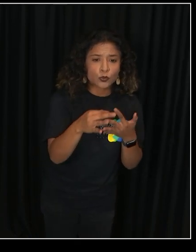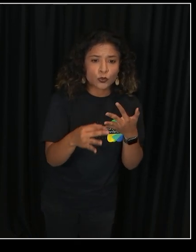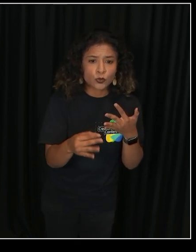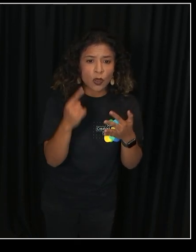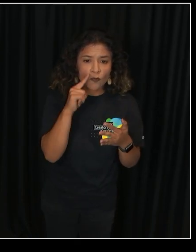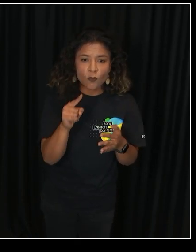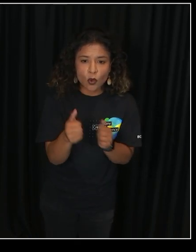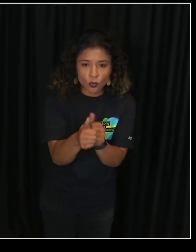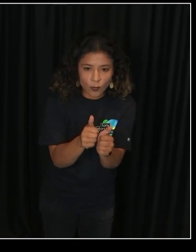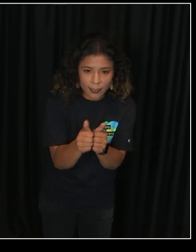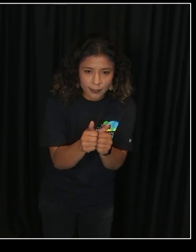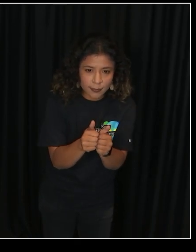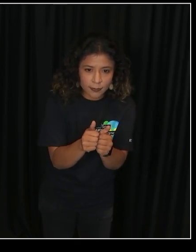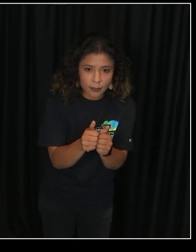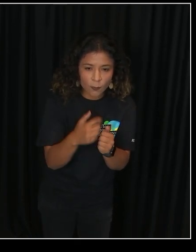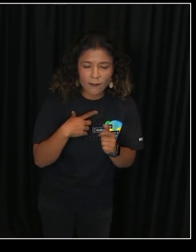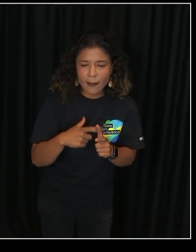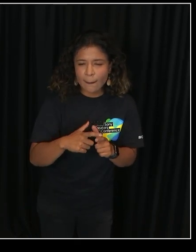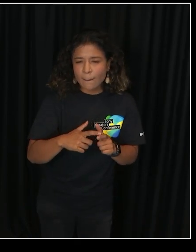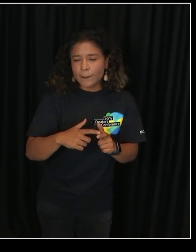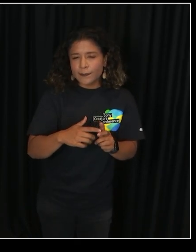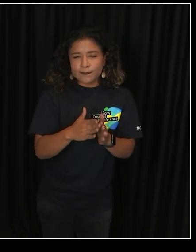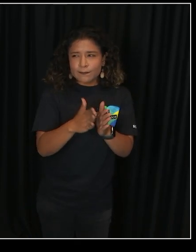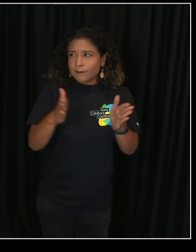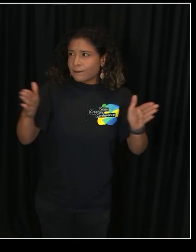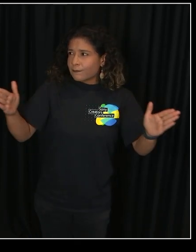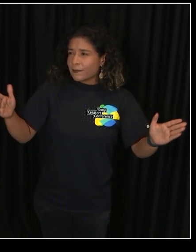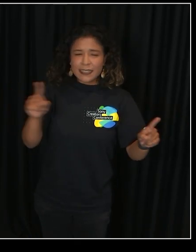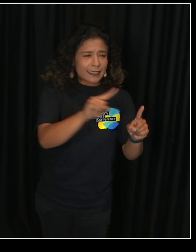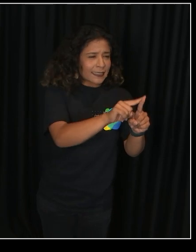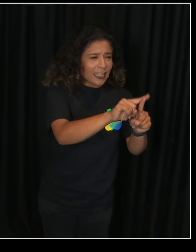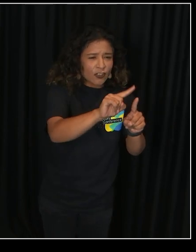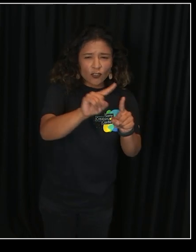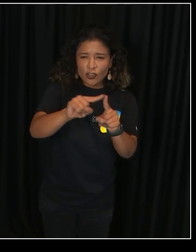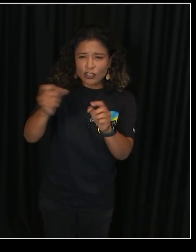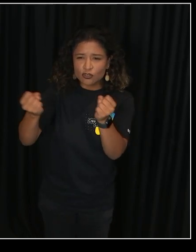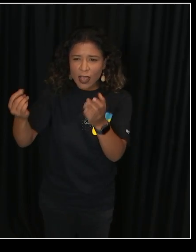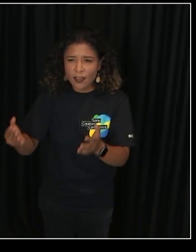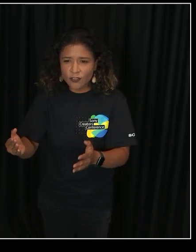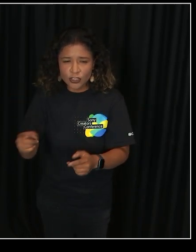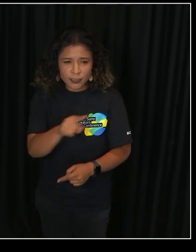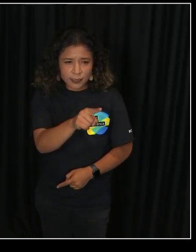It's like you have this vast pool of drivers with slightly different characteristics and you've got to pick one.